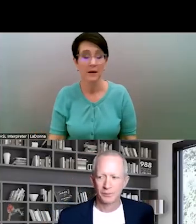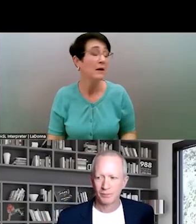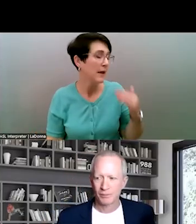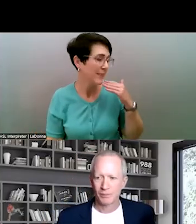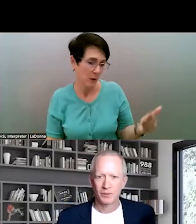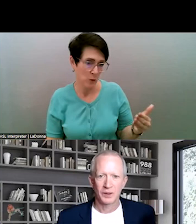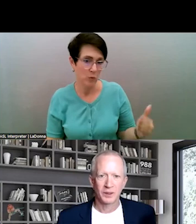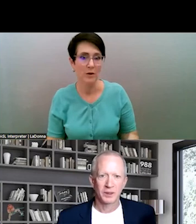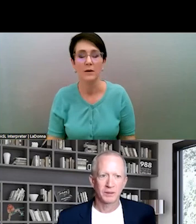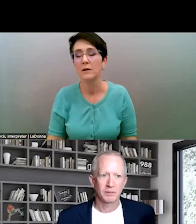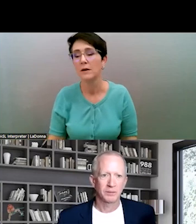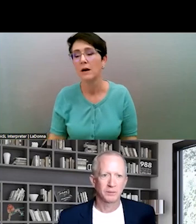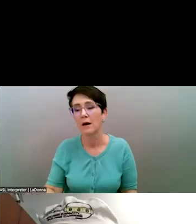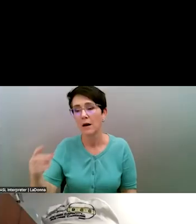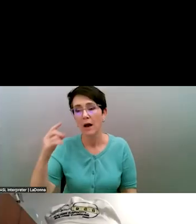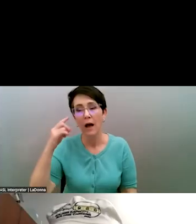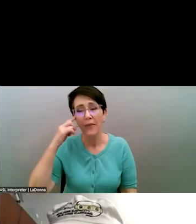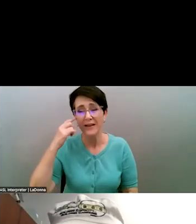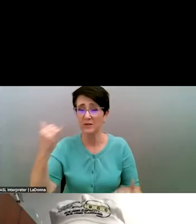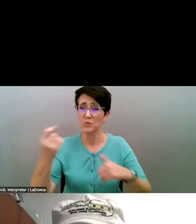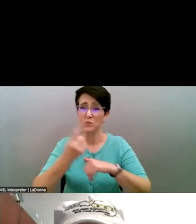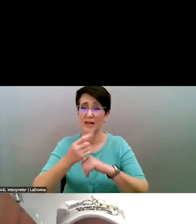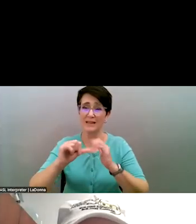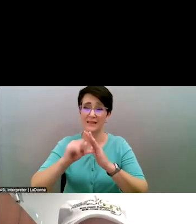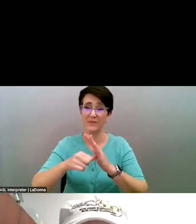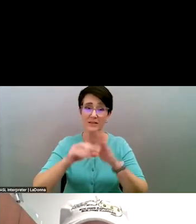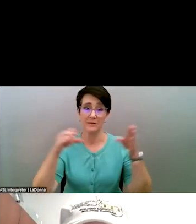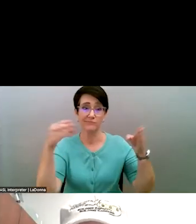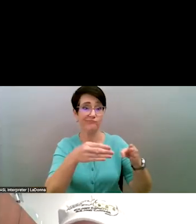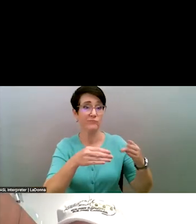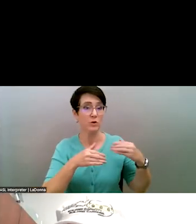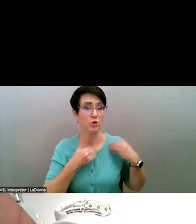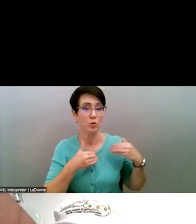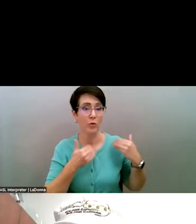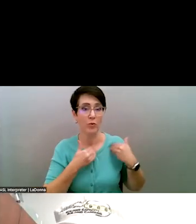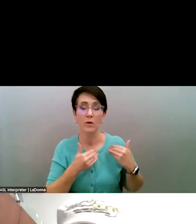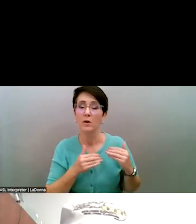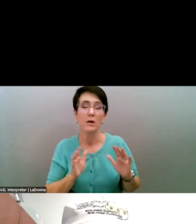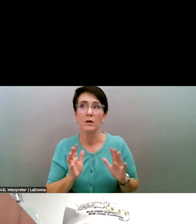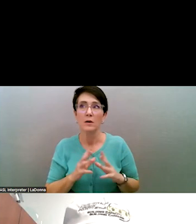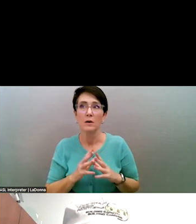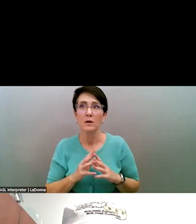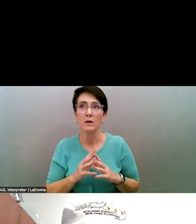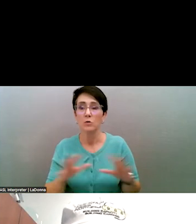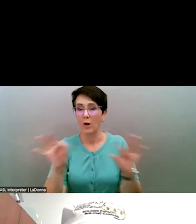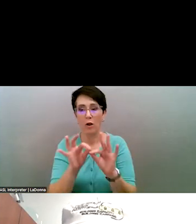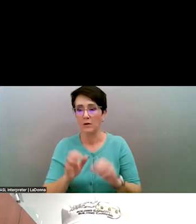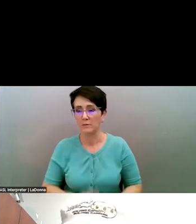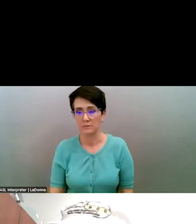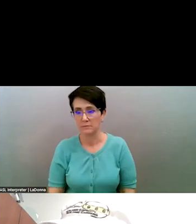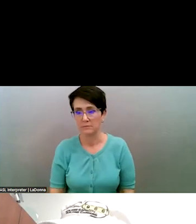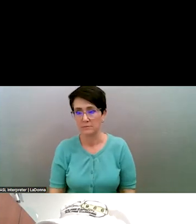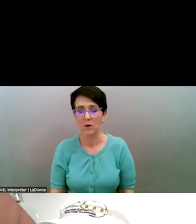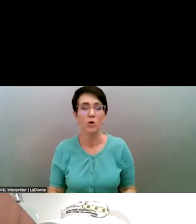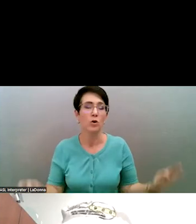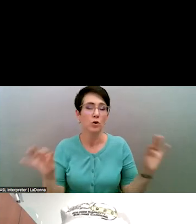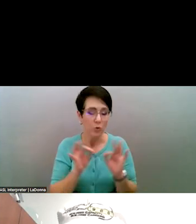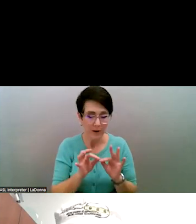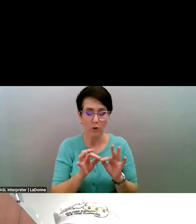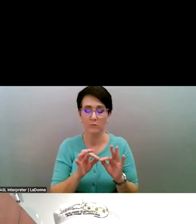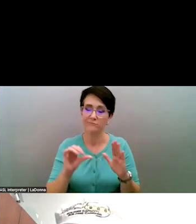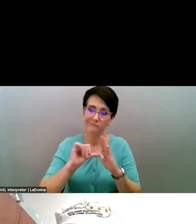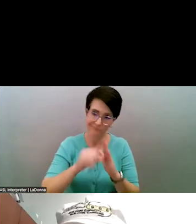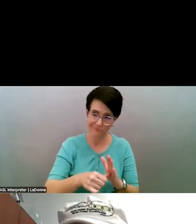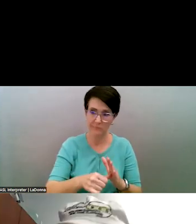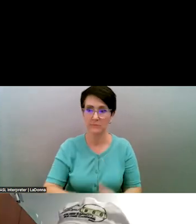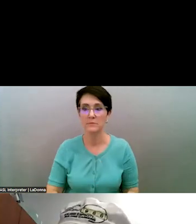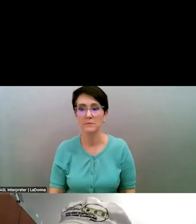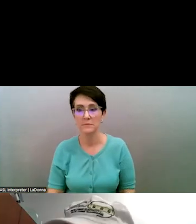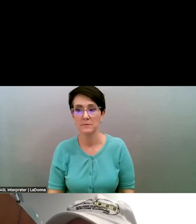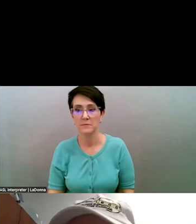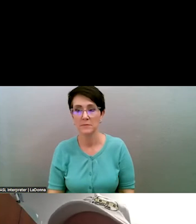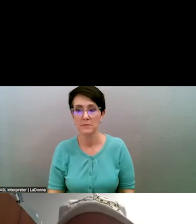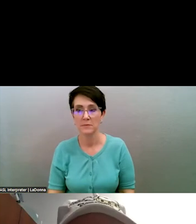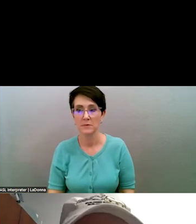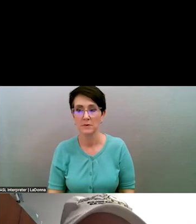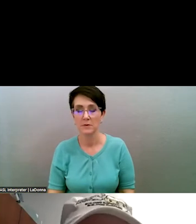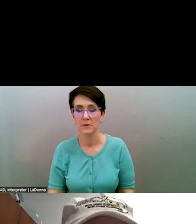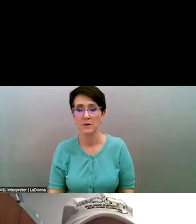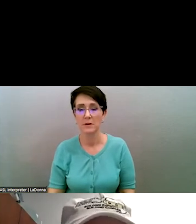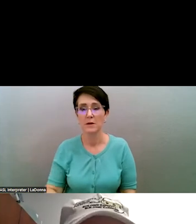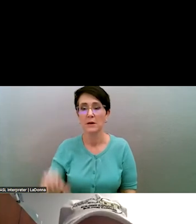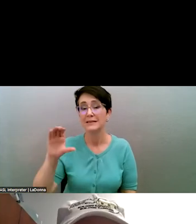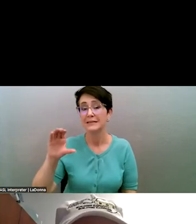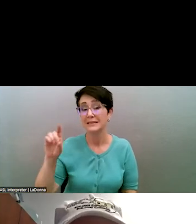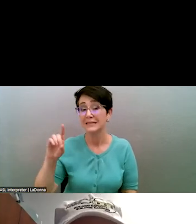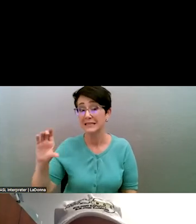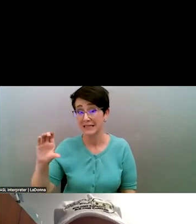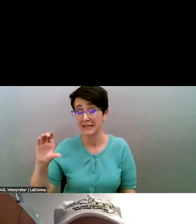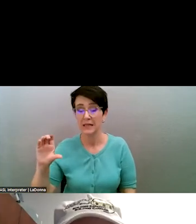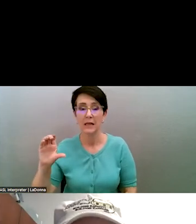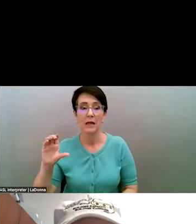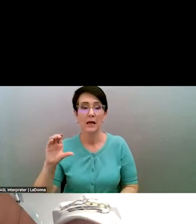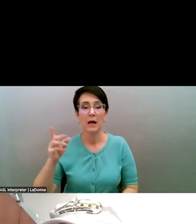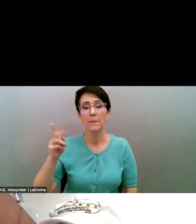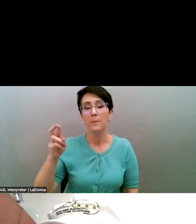THE, THE EMPHASIS TODAY ON YOUTH IS PRELIMINARY DATA FOR 2021